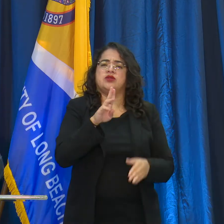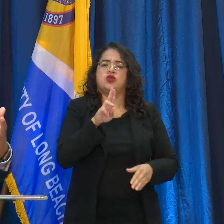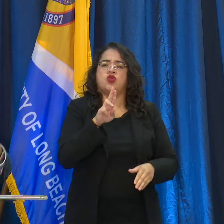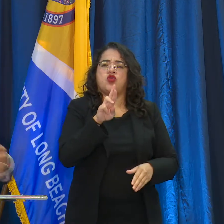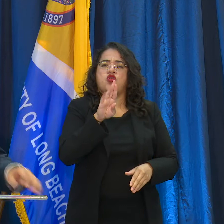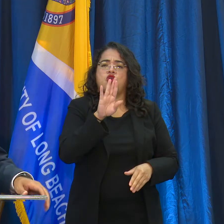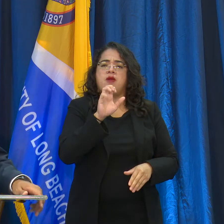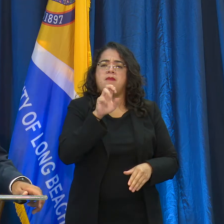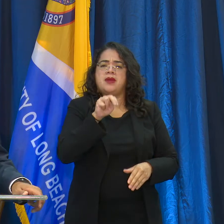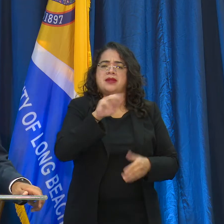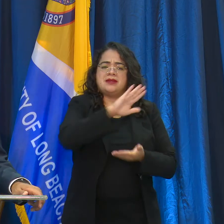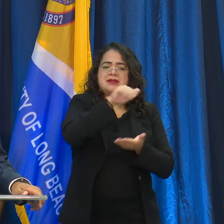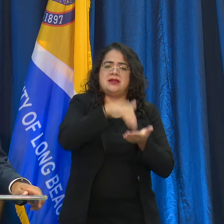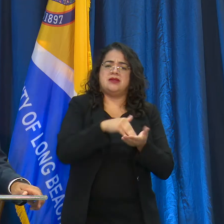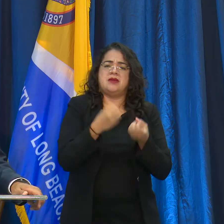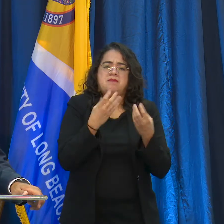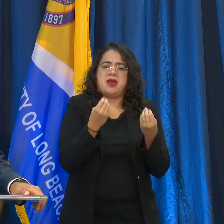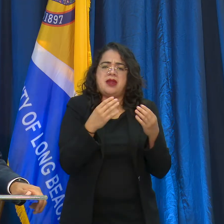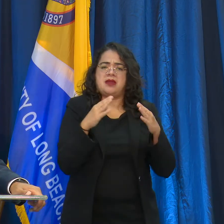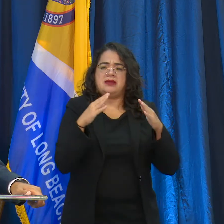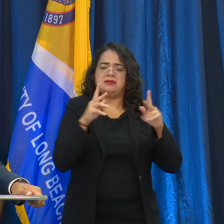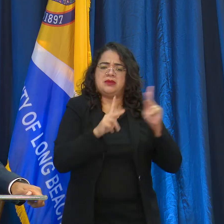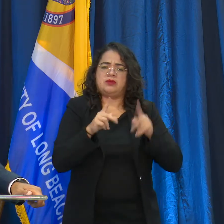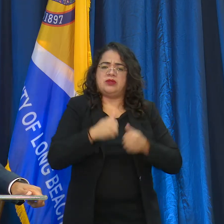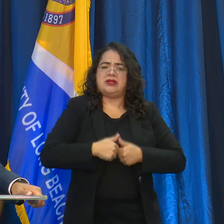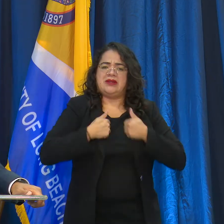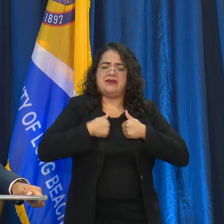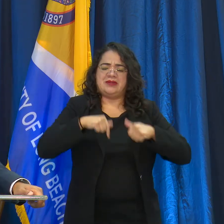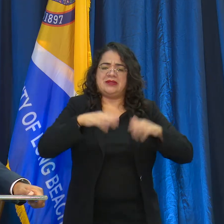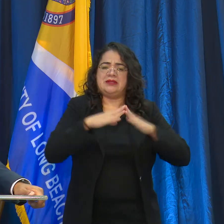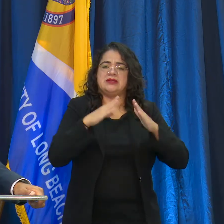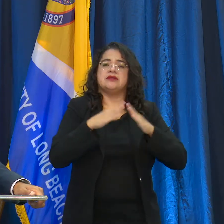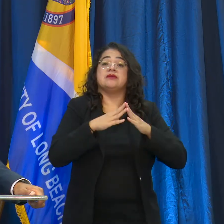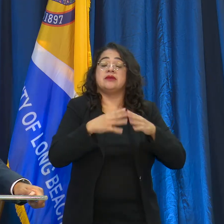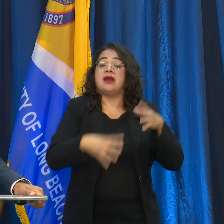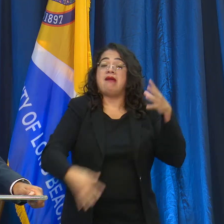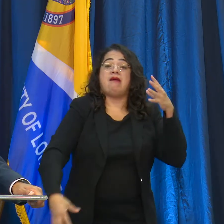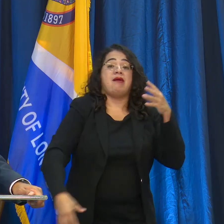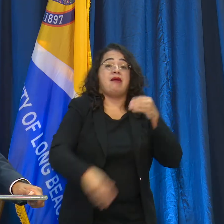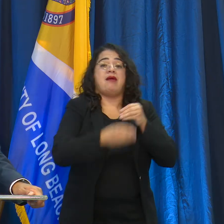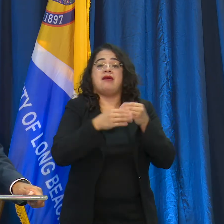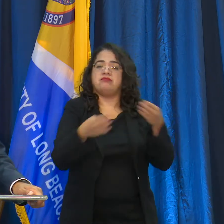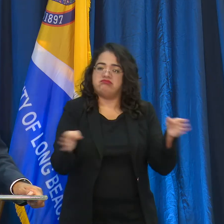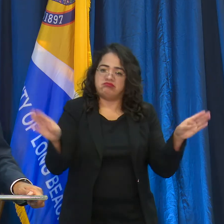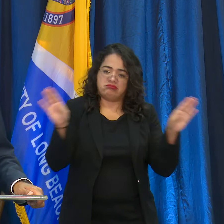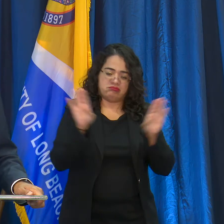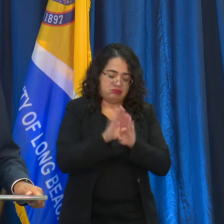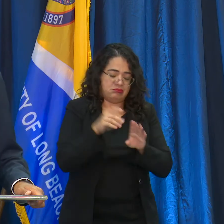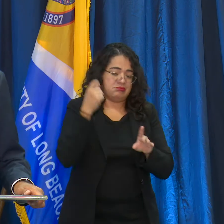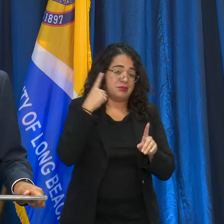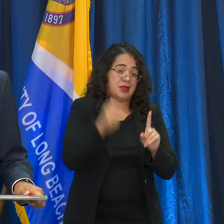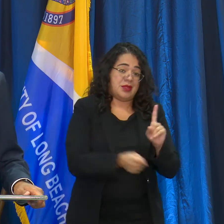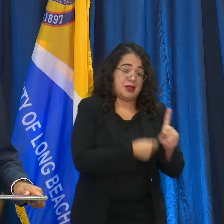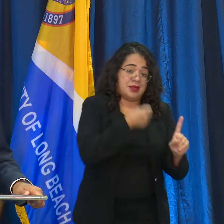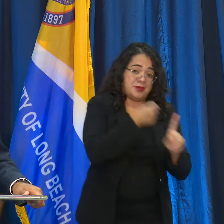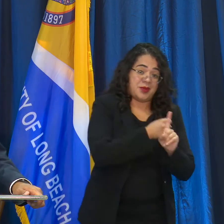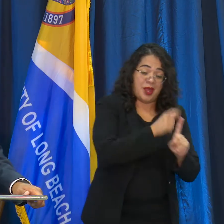living together, he's made additional closures. These closures by the way, not just impact Long Beach, LA County-- they